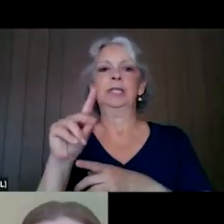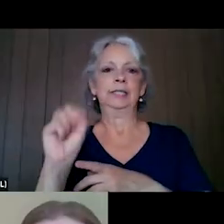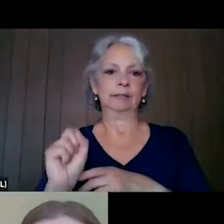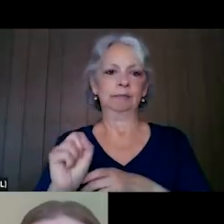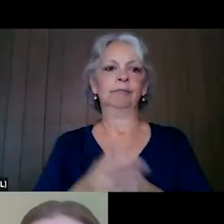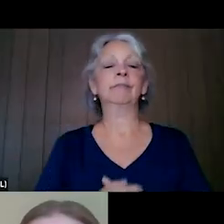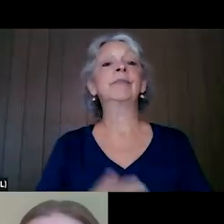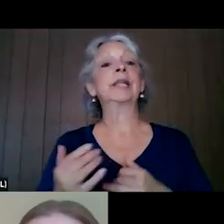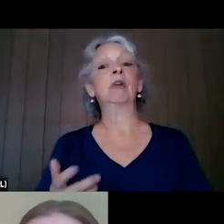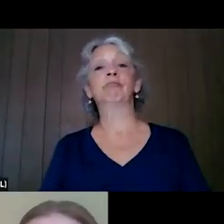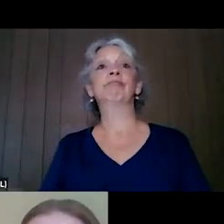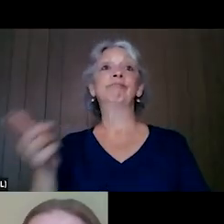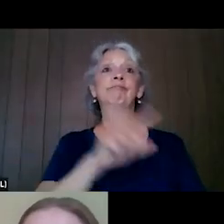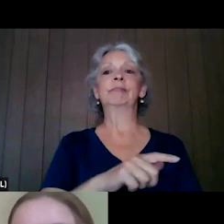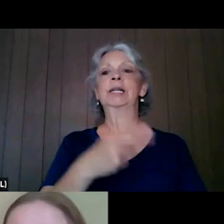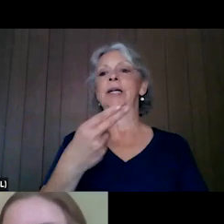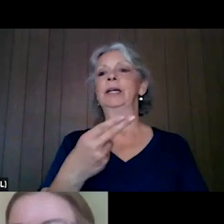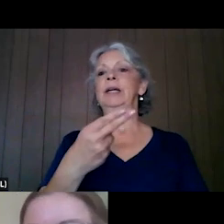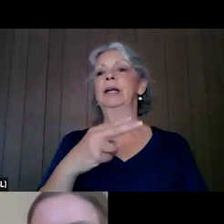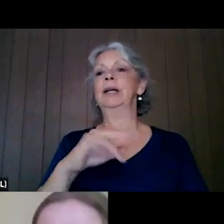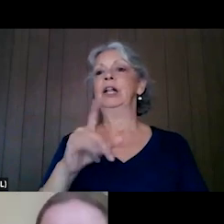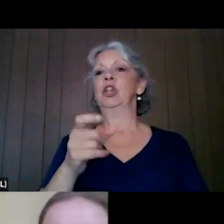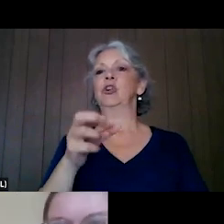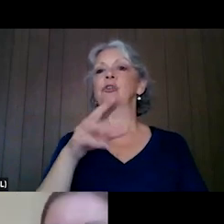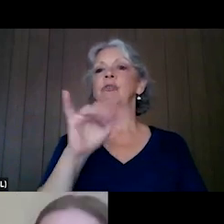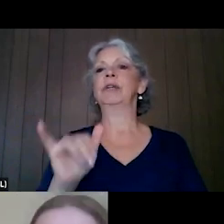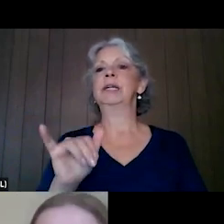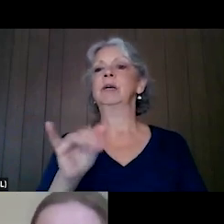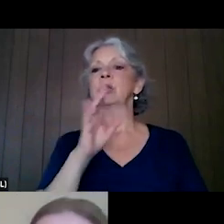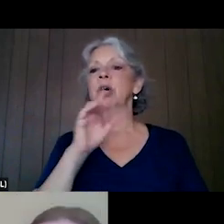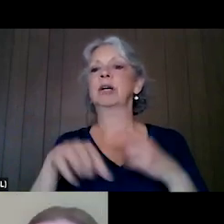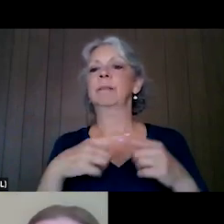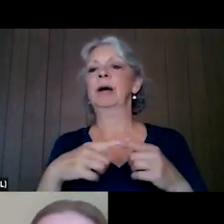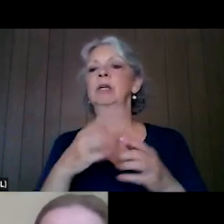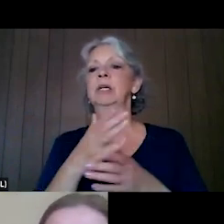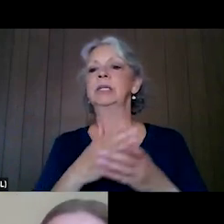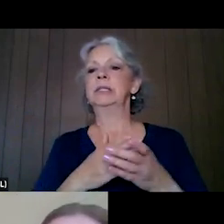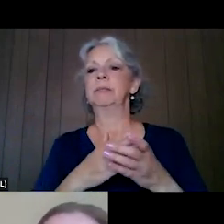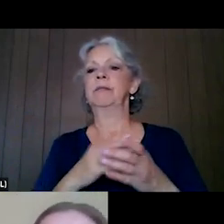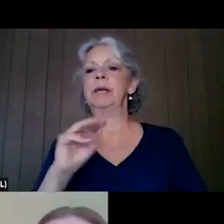And with that, I'm gonna turn it over to Hillary who is gonna talk a little bit about some of the myths that are out there.